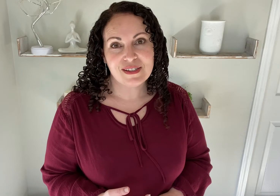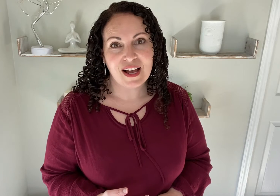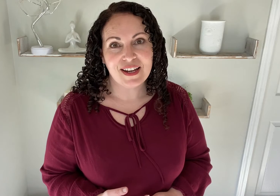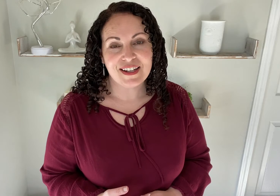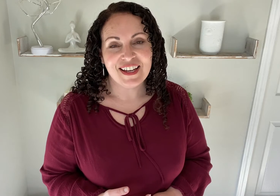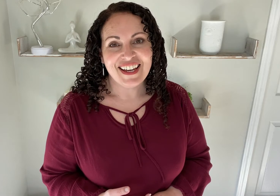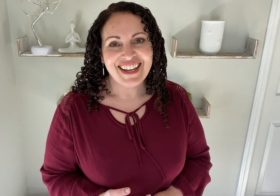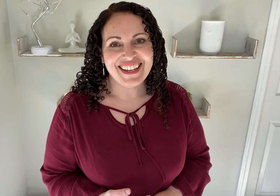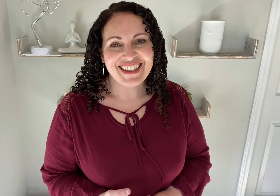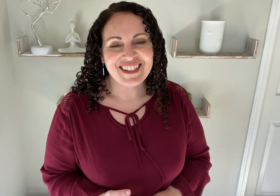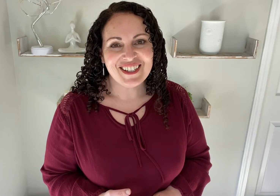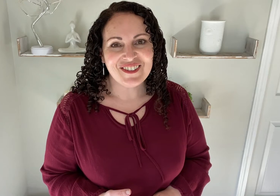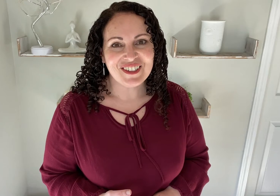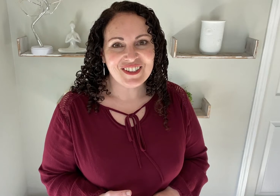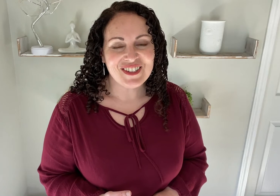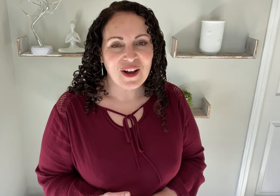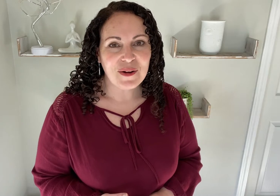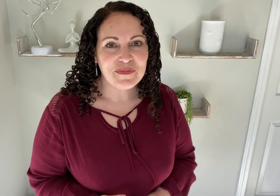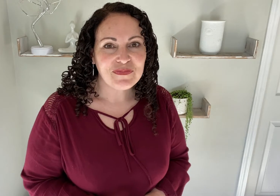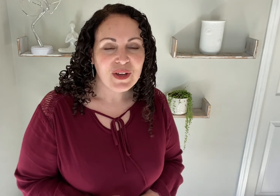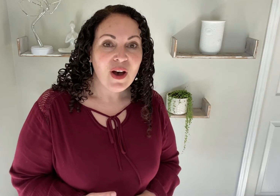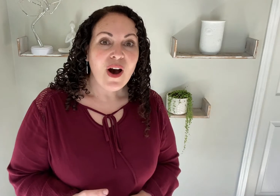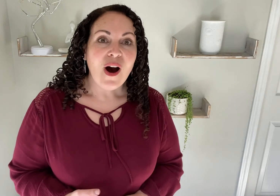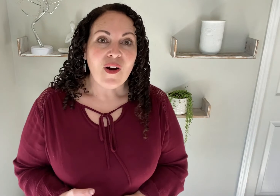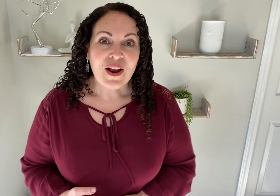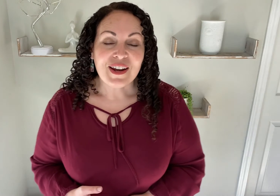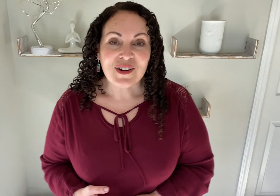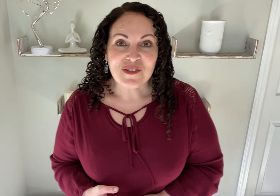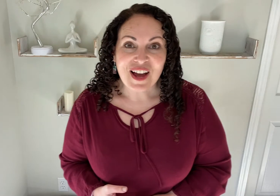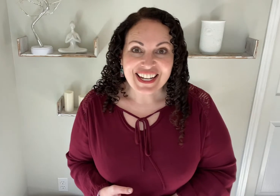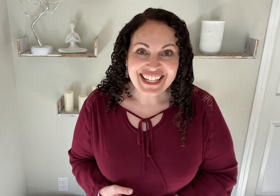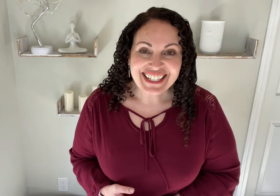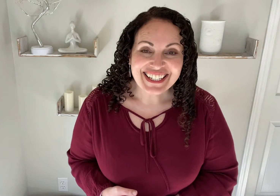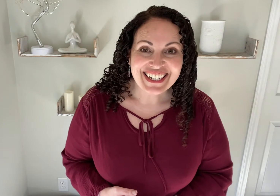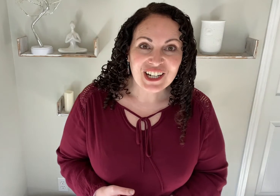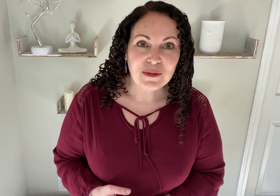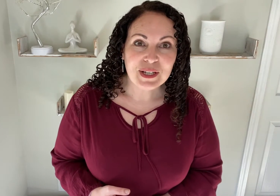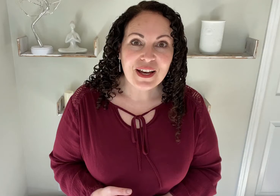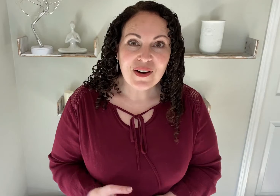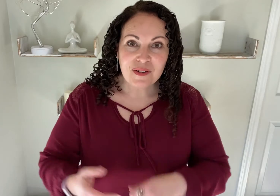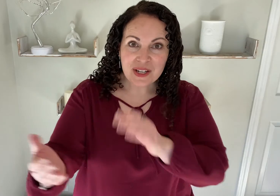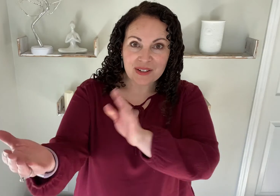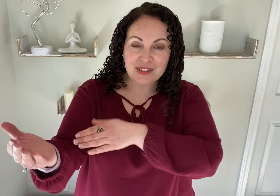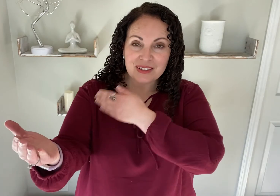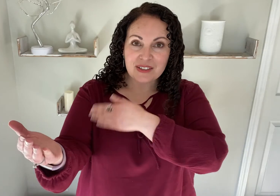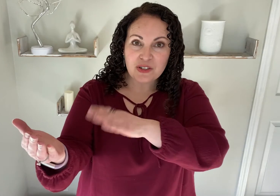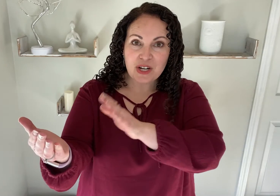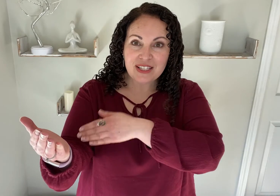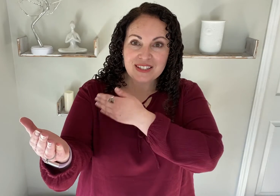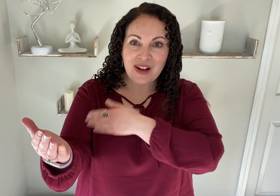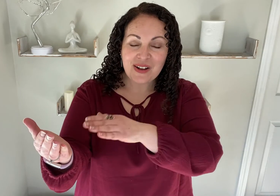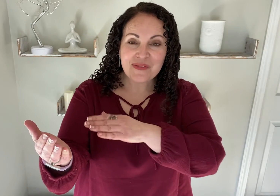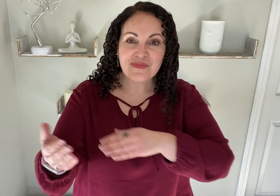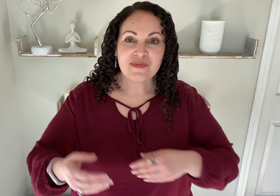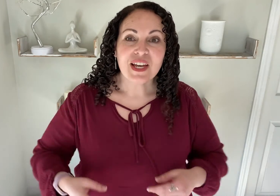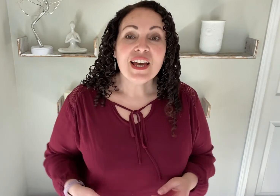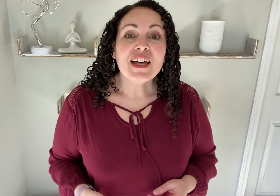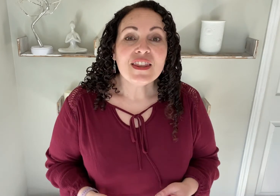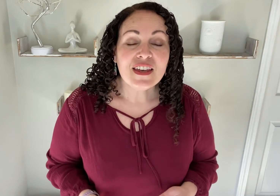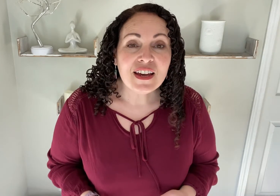sign in this cute little song. Alright are you ready? Here we go. Here's the little train song.